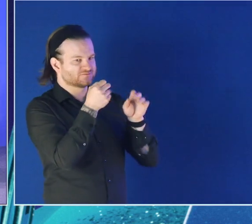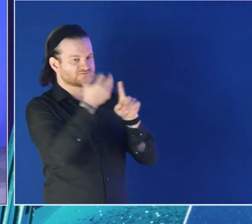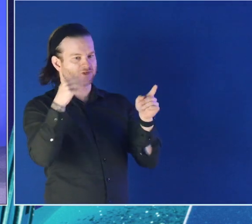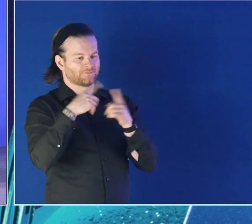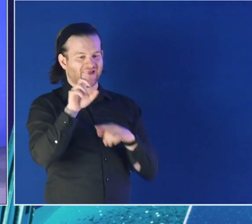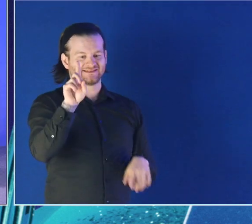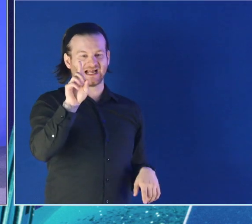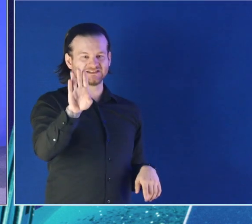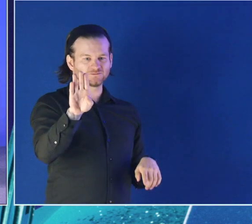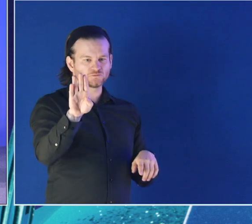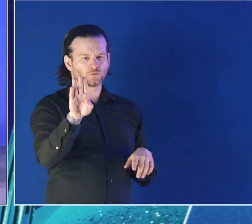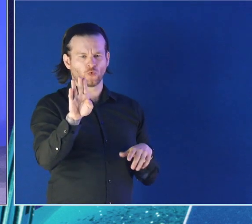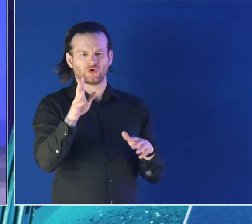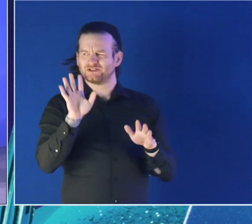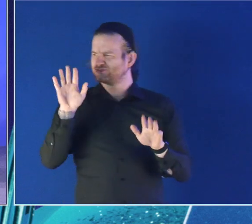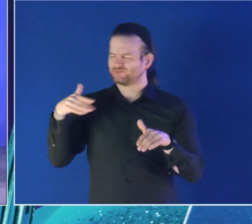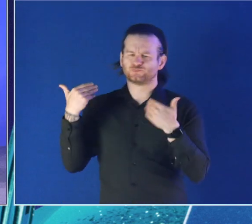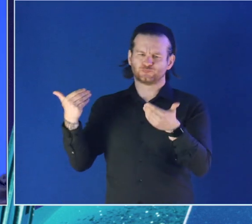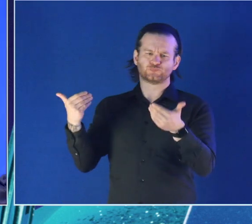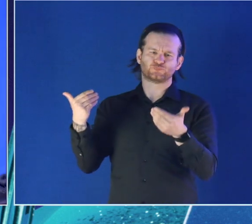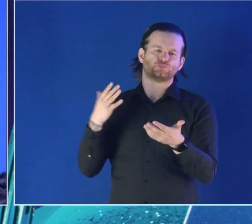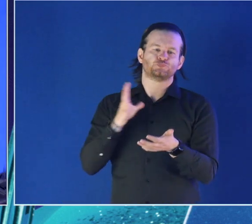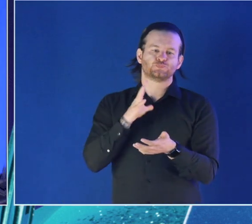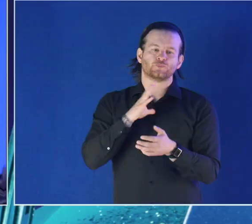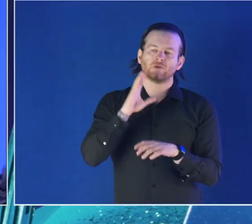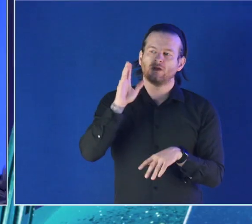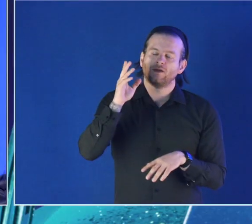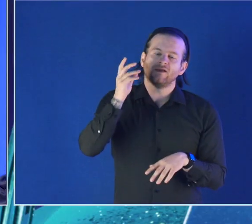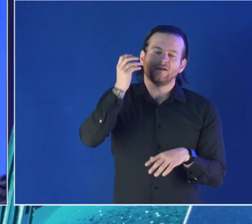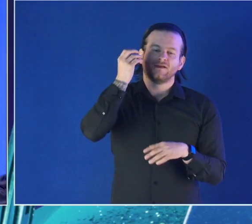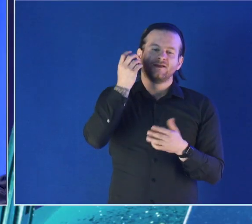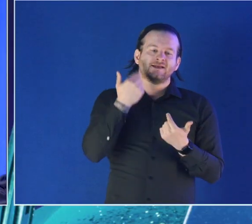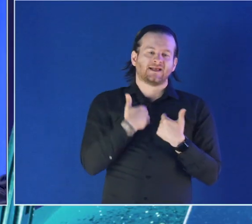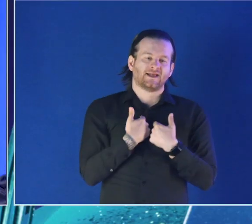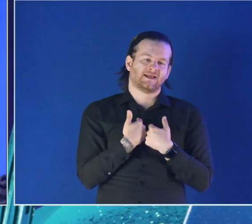Go for it, Blair. I look at this journey, and at times, Mary,